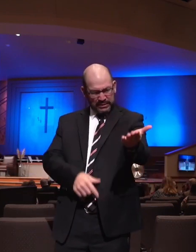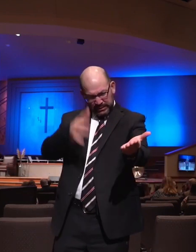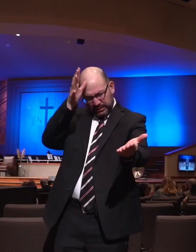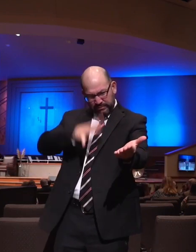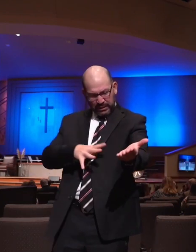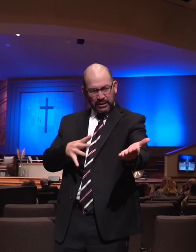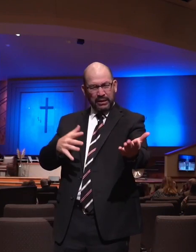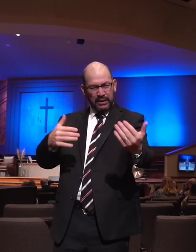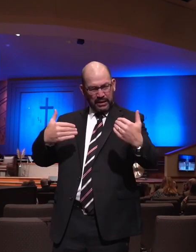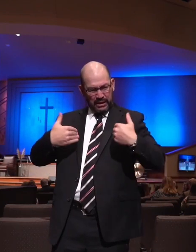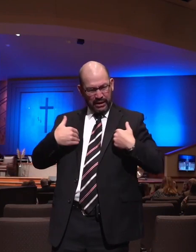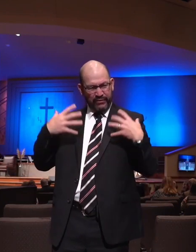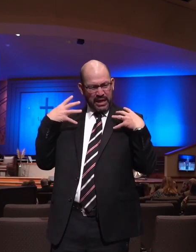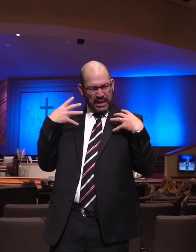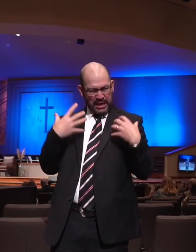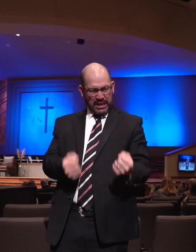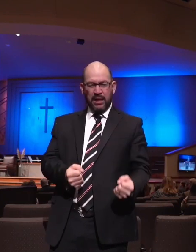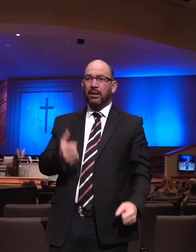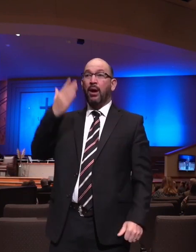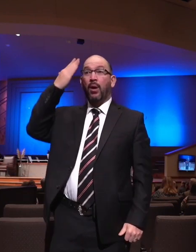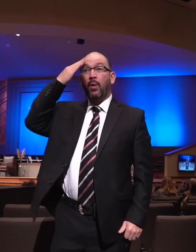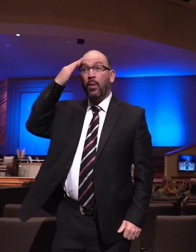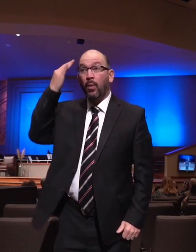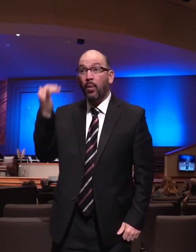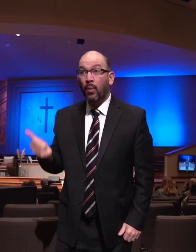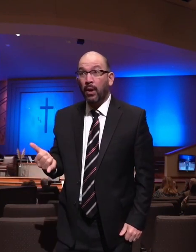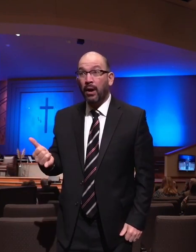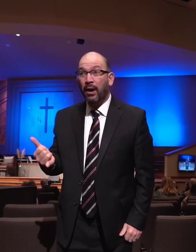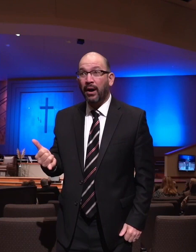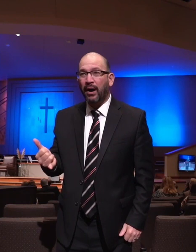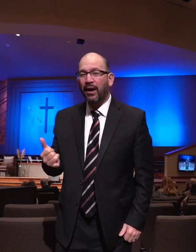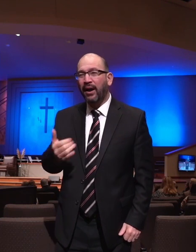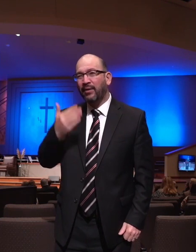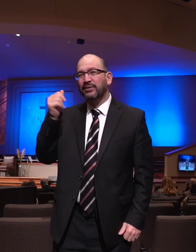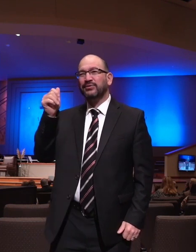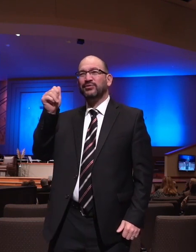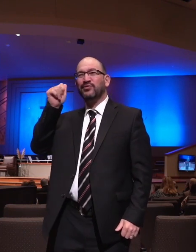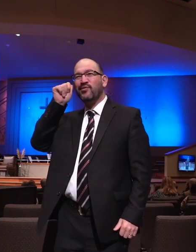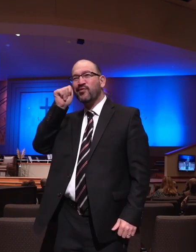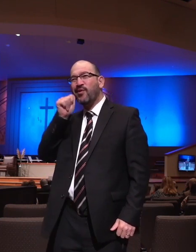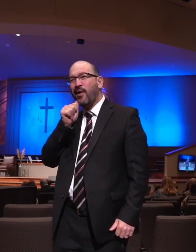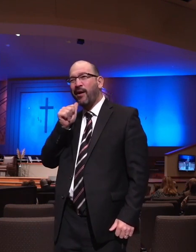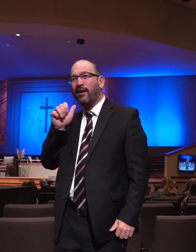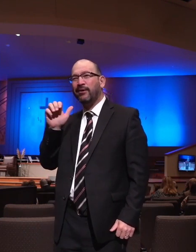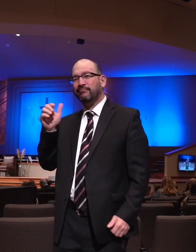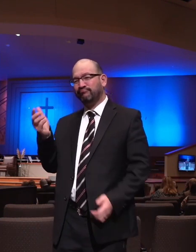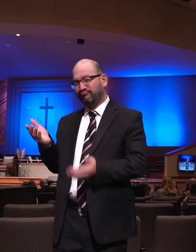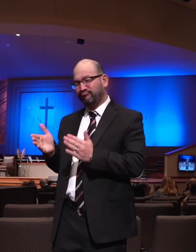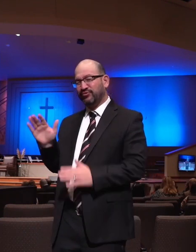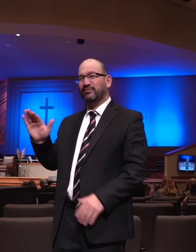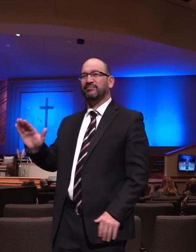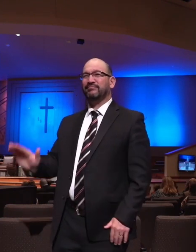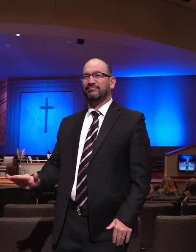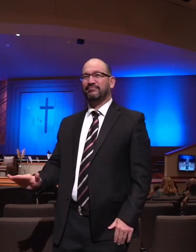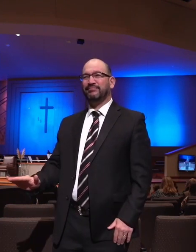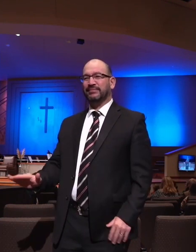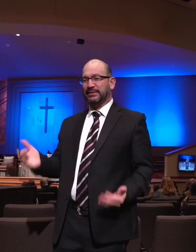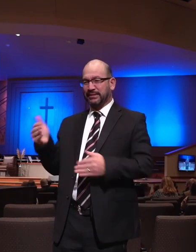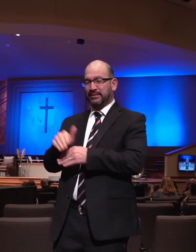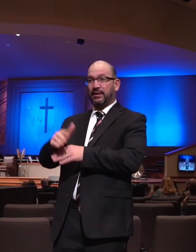is healed it's because a little maid and I want you to see this little maid I've entitled this tonight the Little